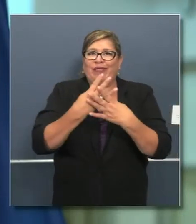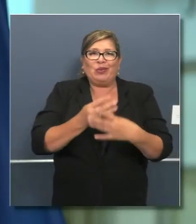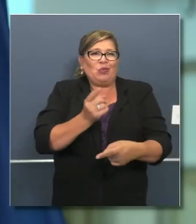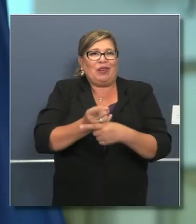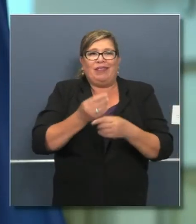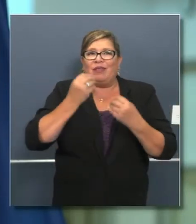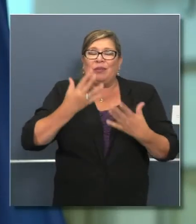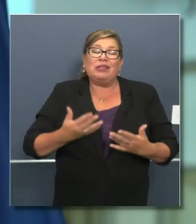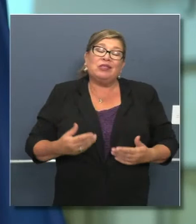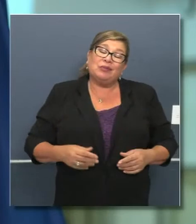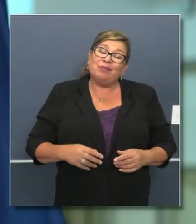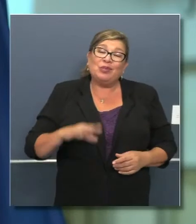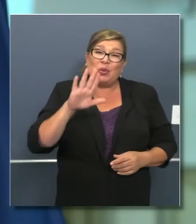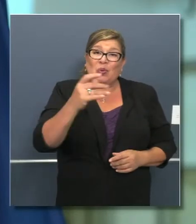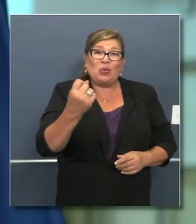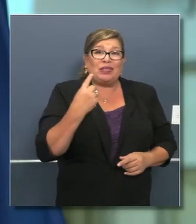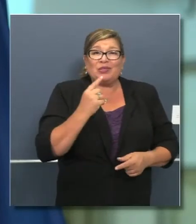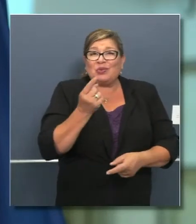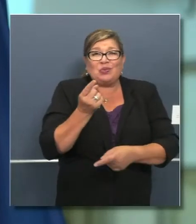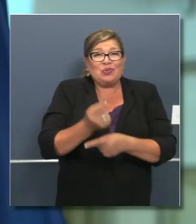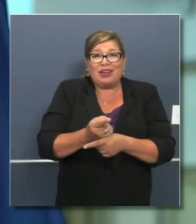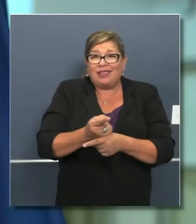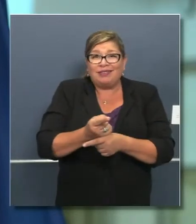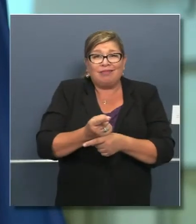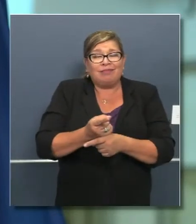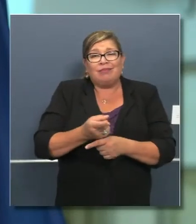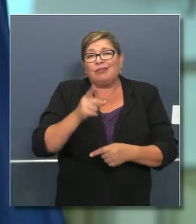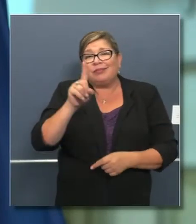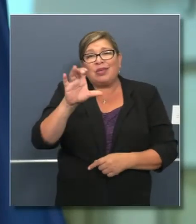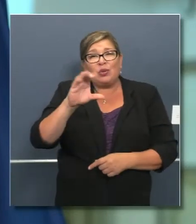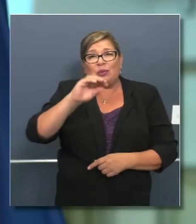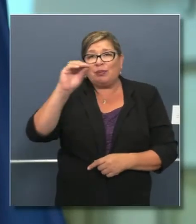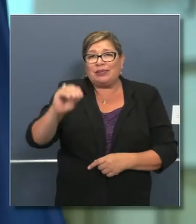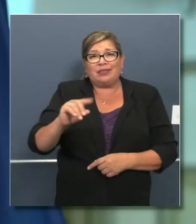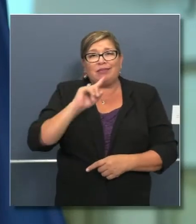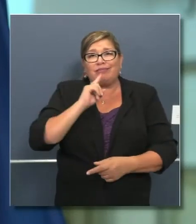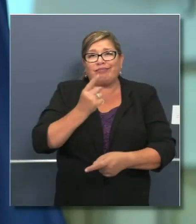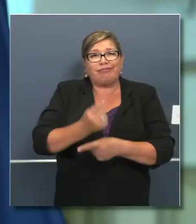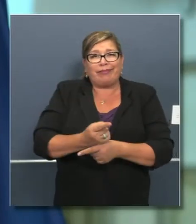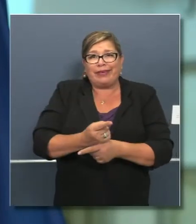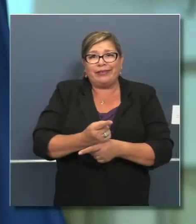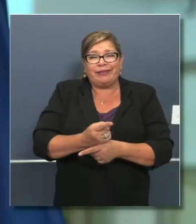about your question surprised me because you're a hundred percent accurate we are nothing but